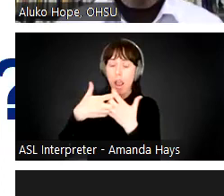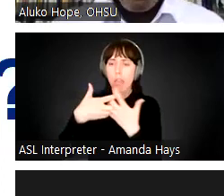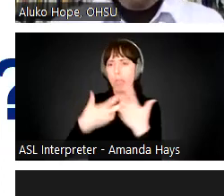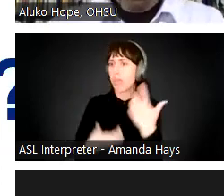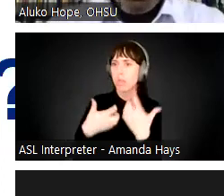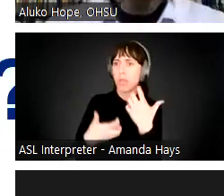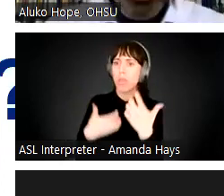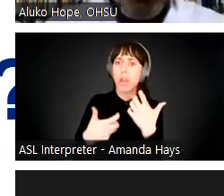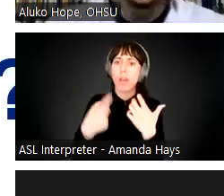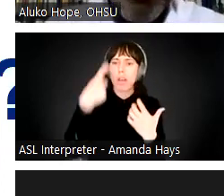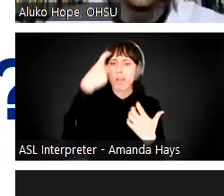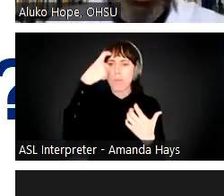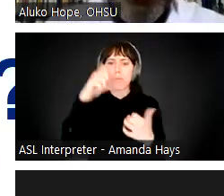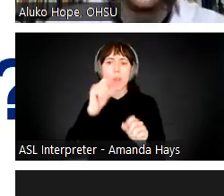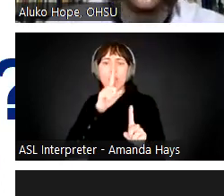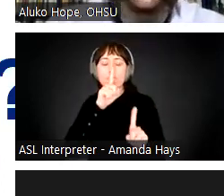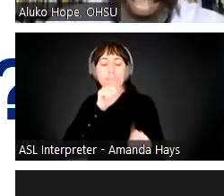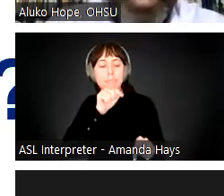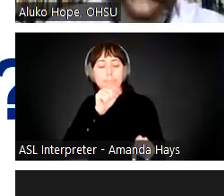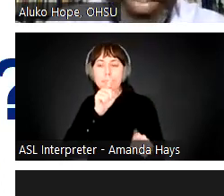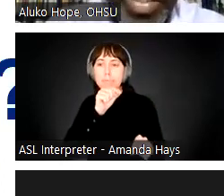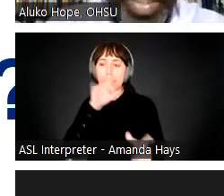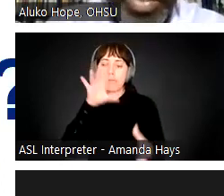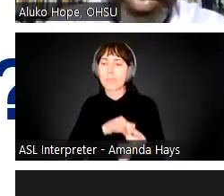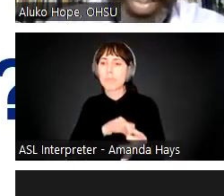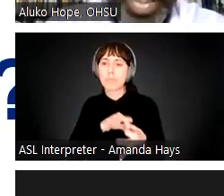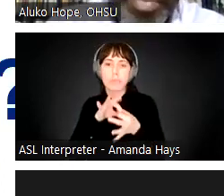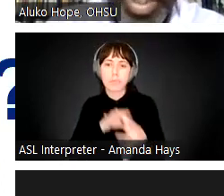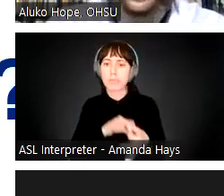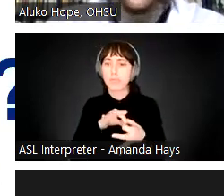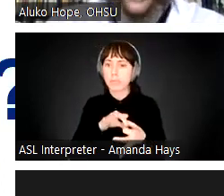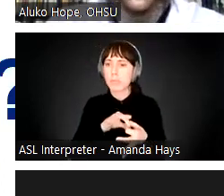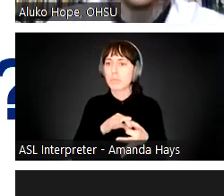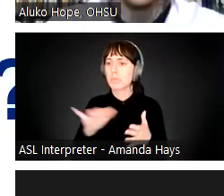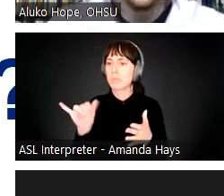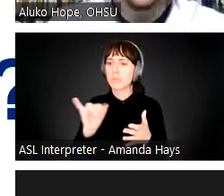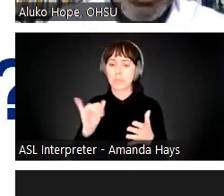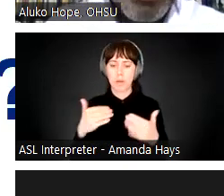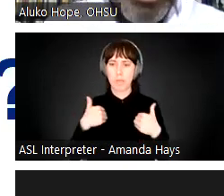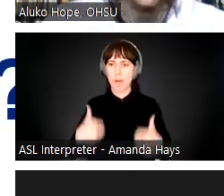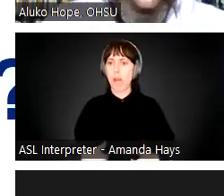responds to those kinds of changes that you need to do, like body position, or heart